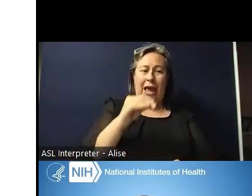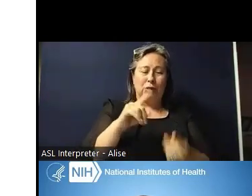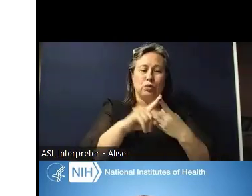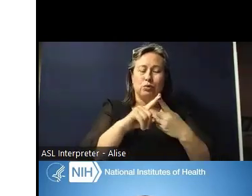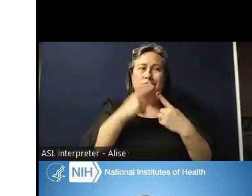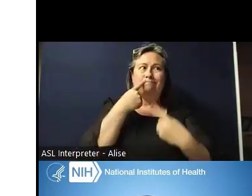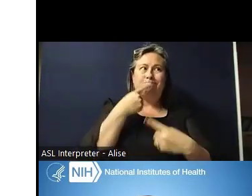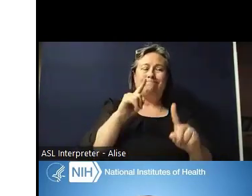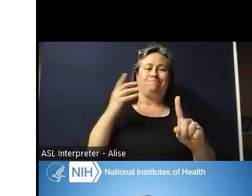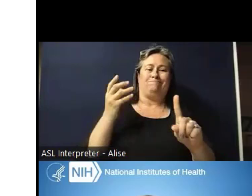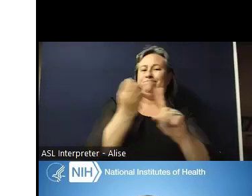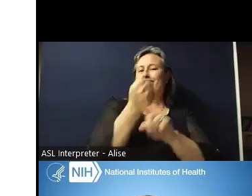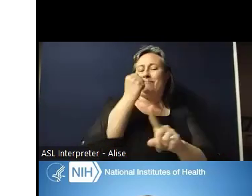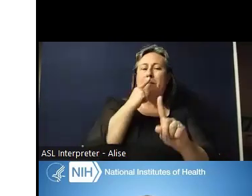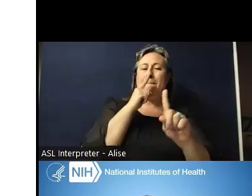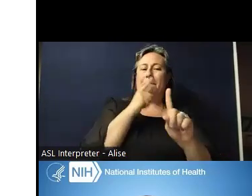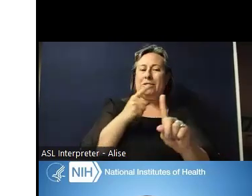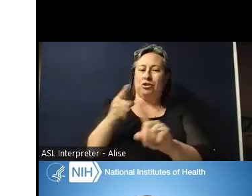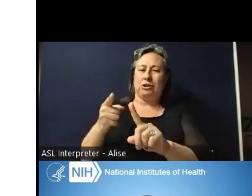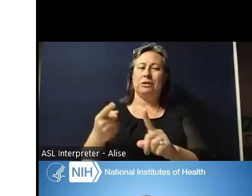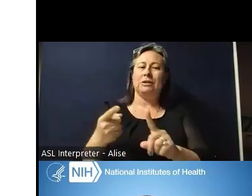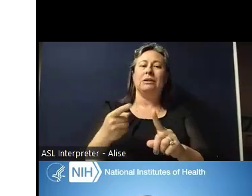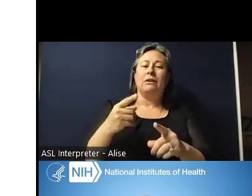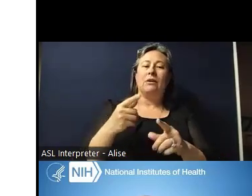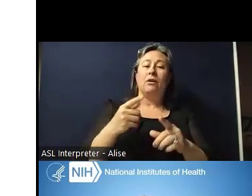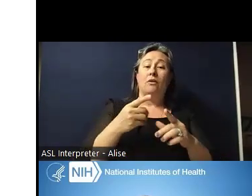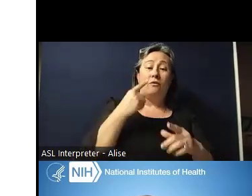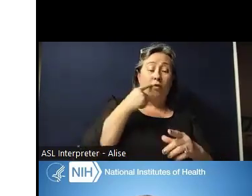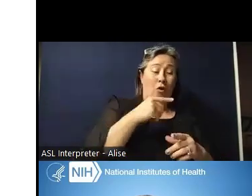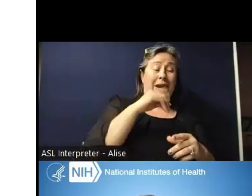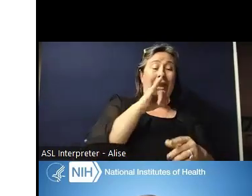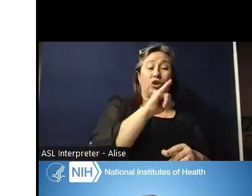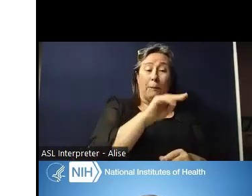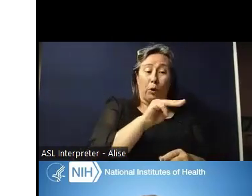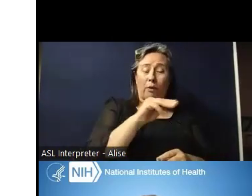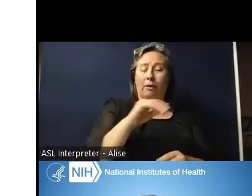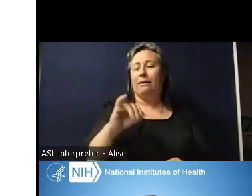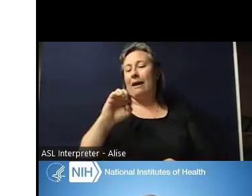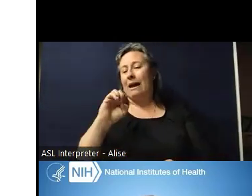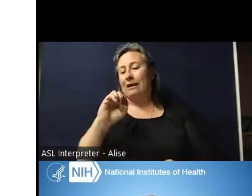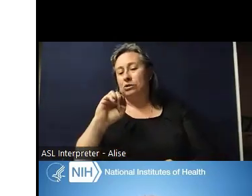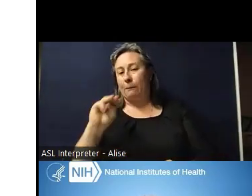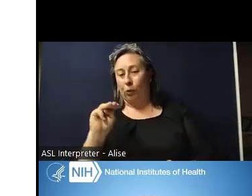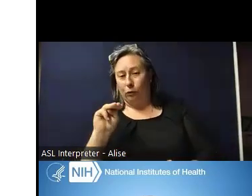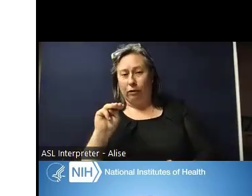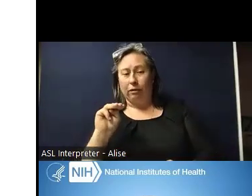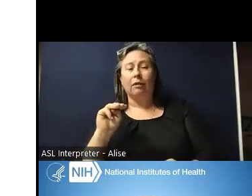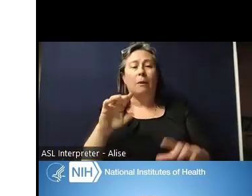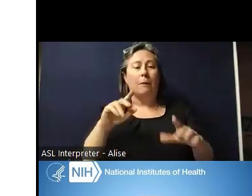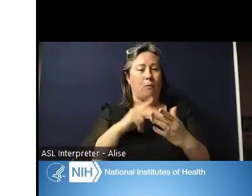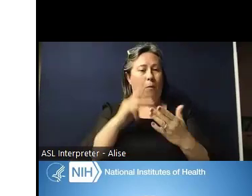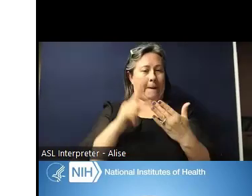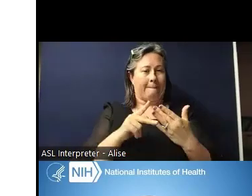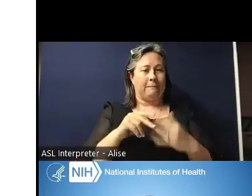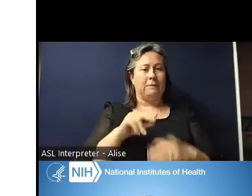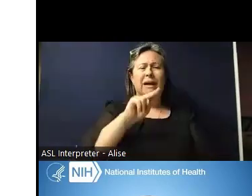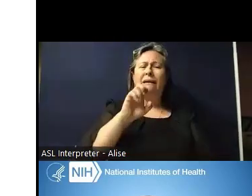within and throughout the intramural and extramural programs. NIH's core values include